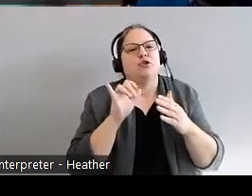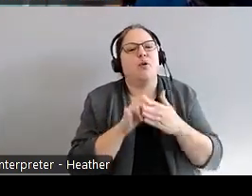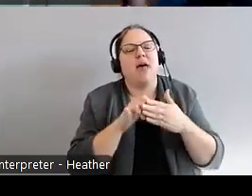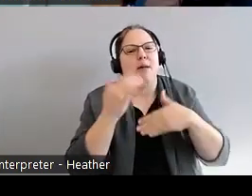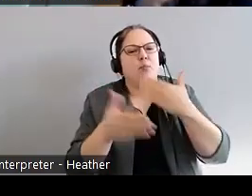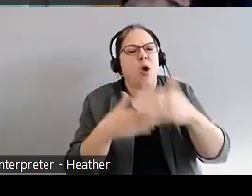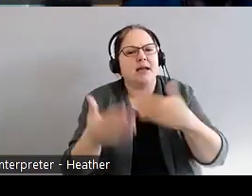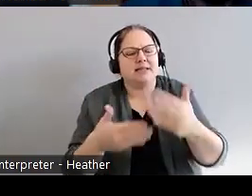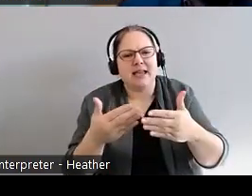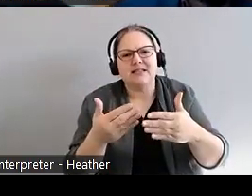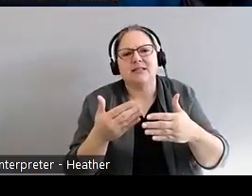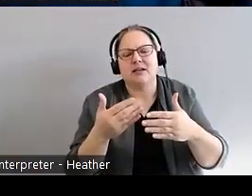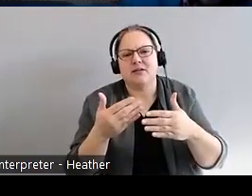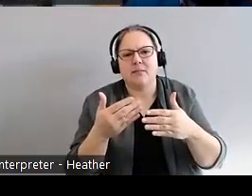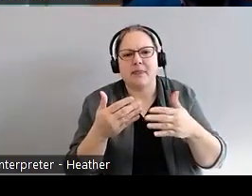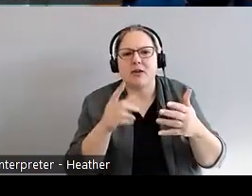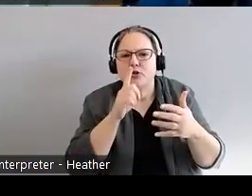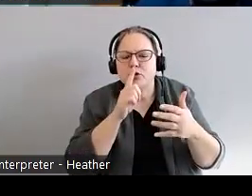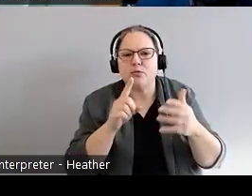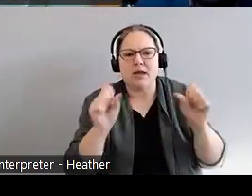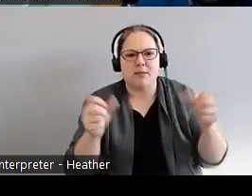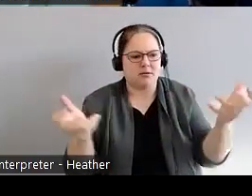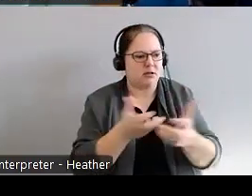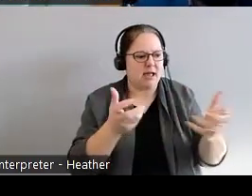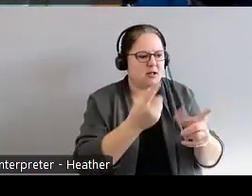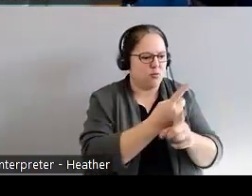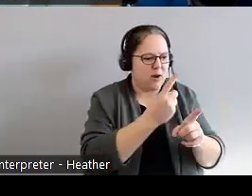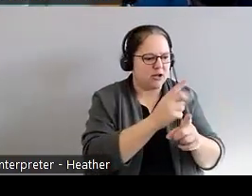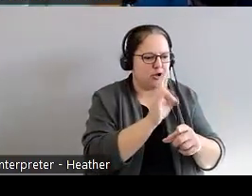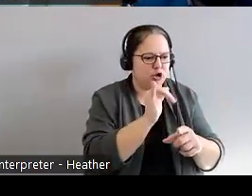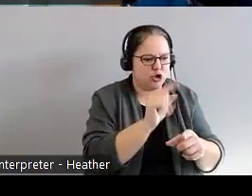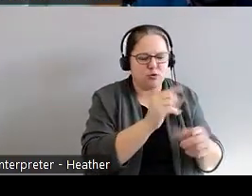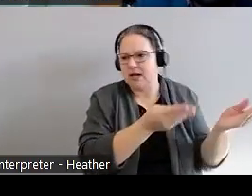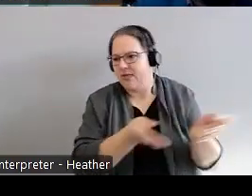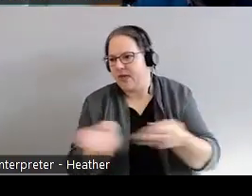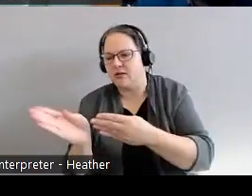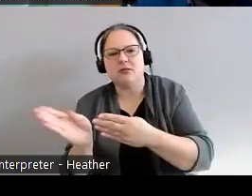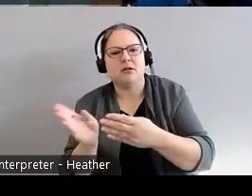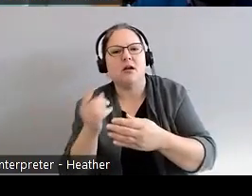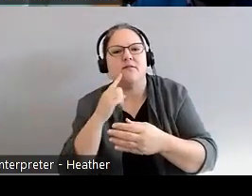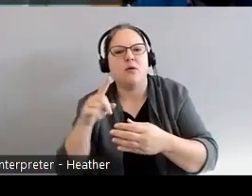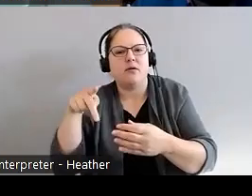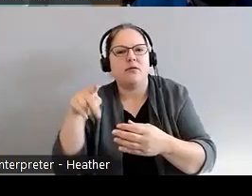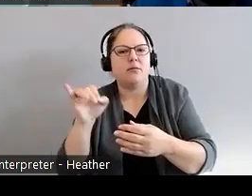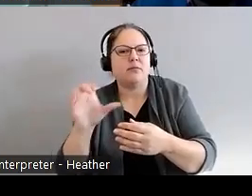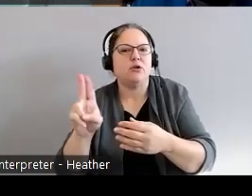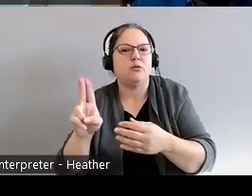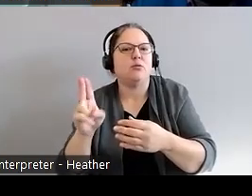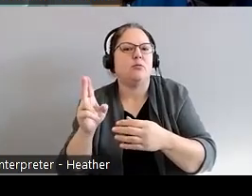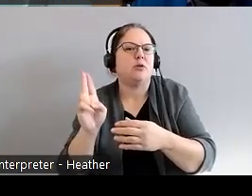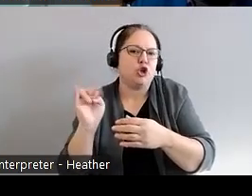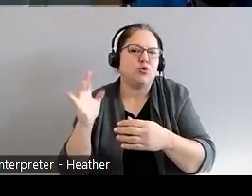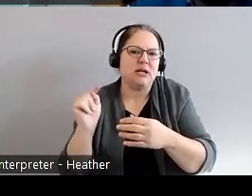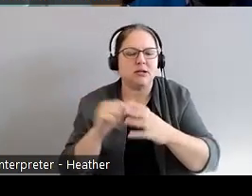uh interdigitate with some of the regular impatient units uh with these patients. Um